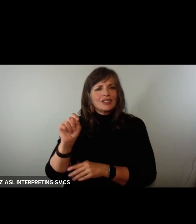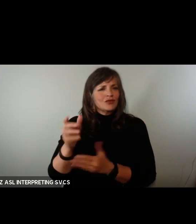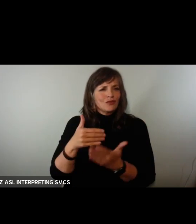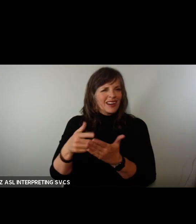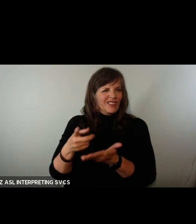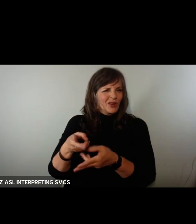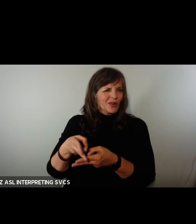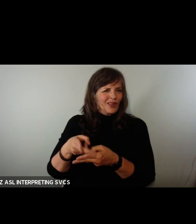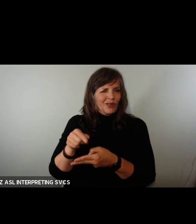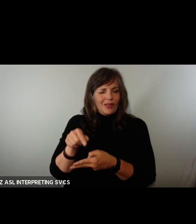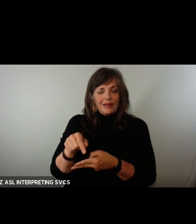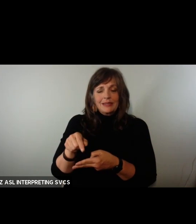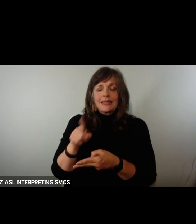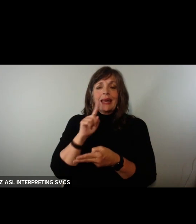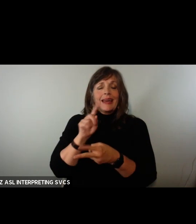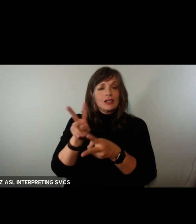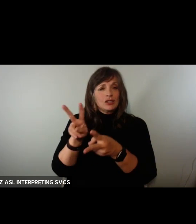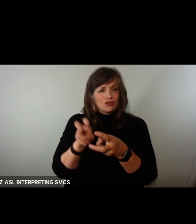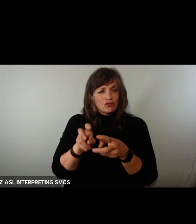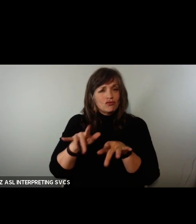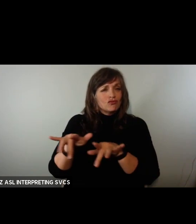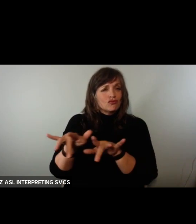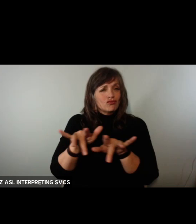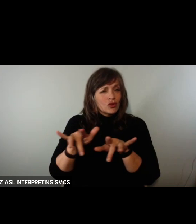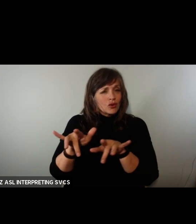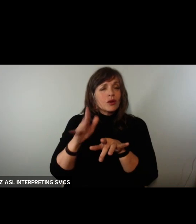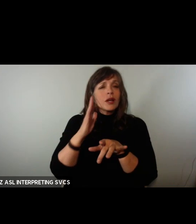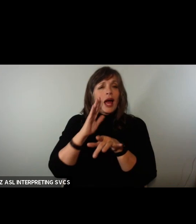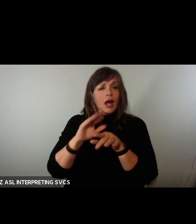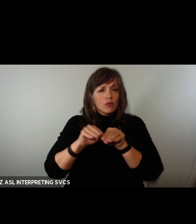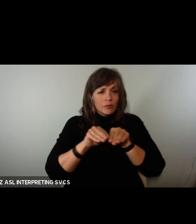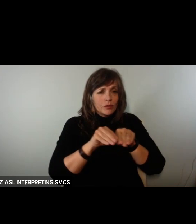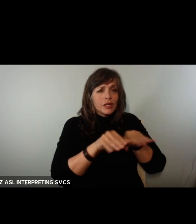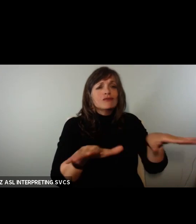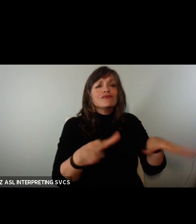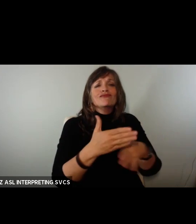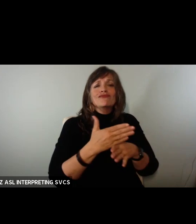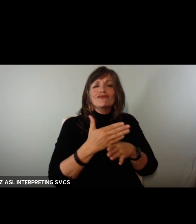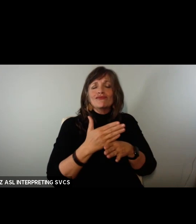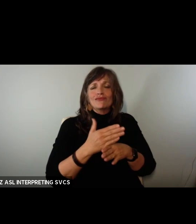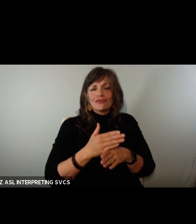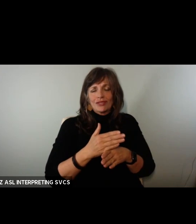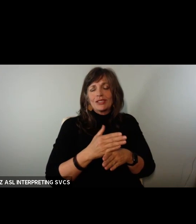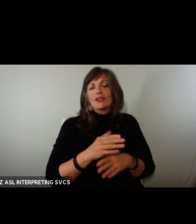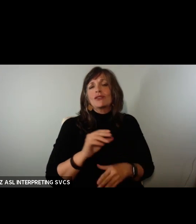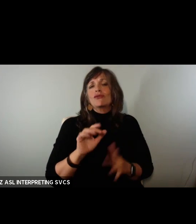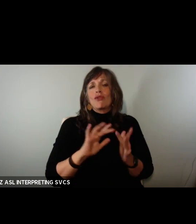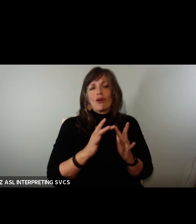and will be shared online by HowlRound and on the COVID Freelance Resource website